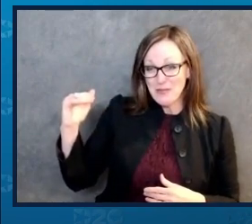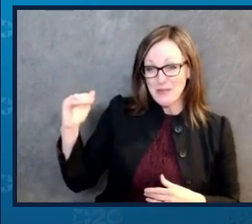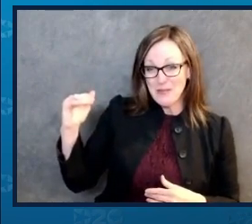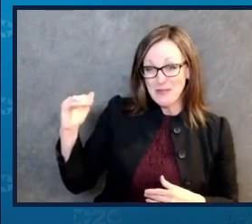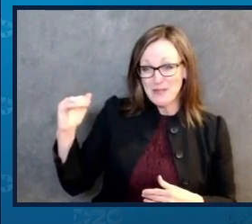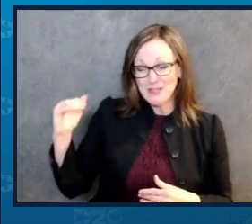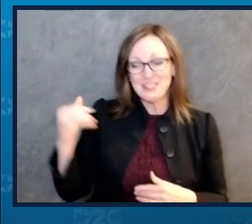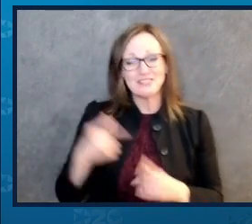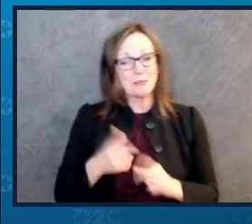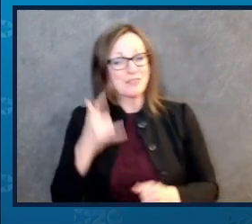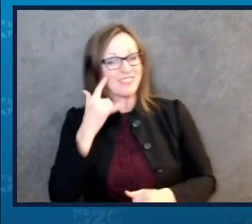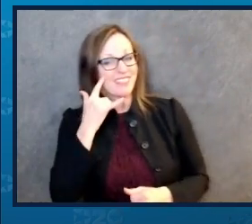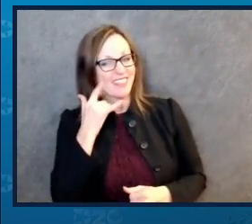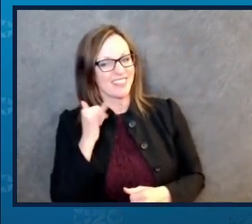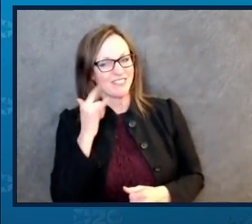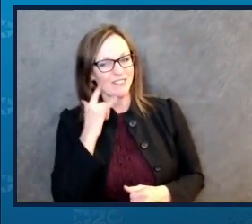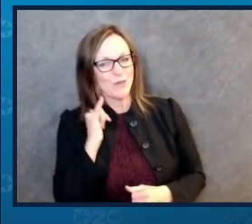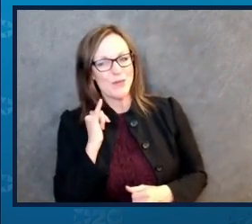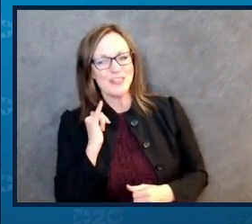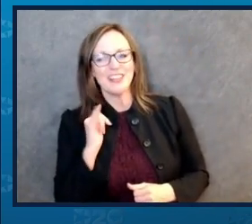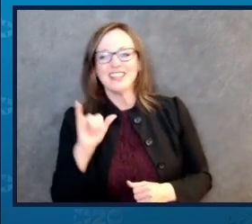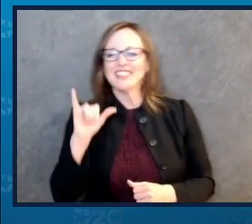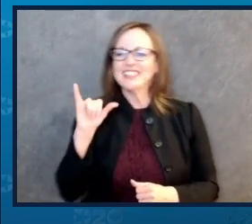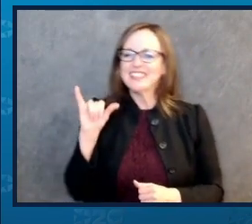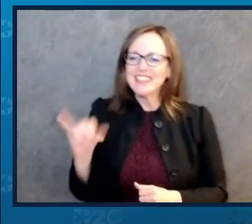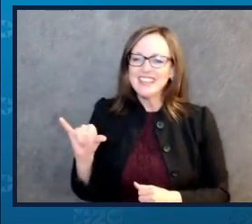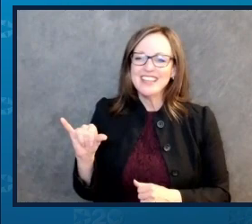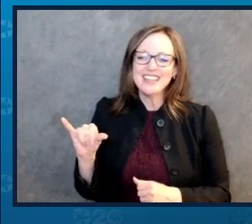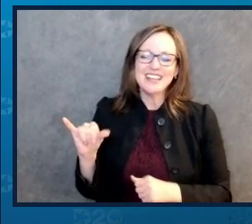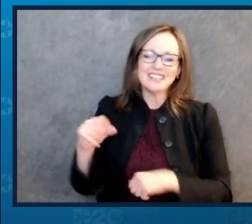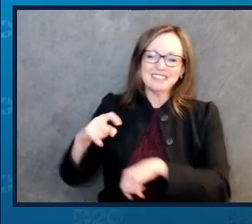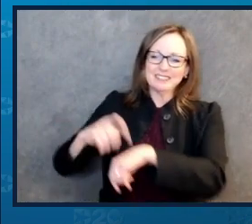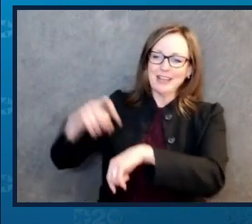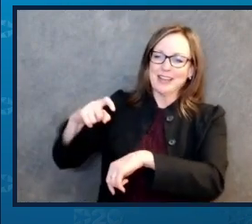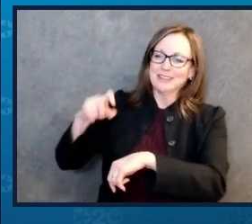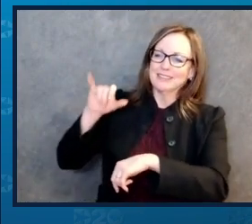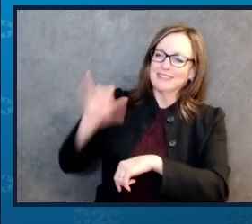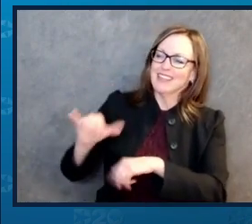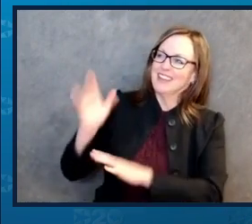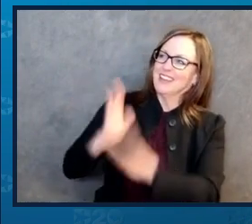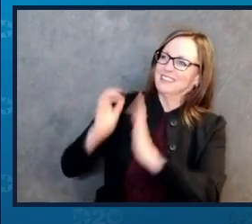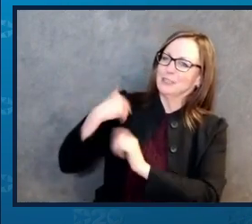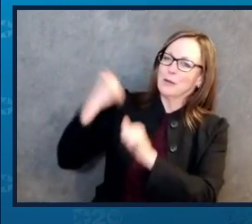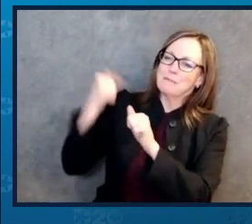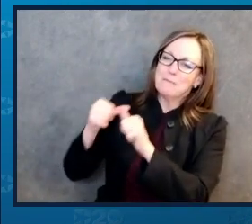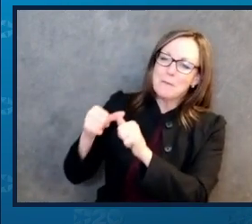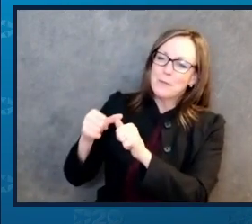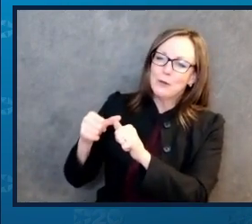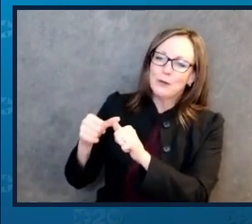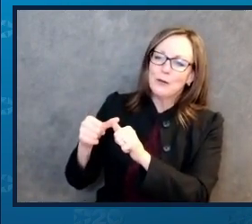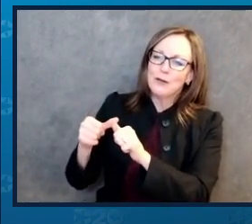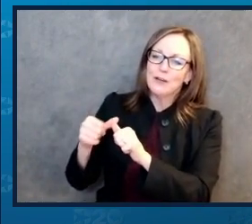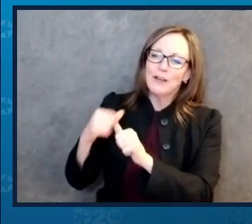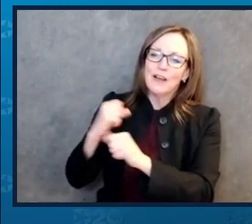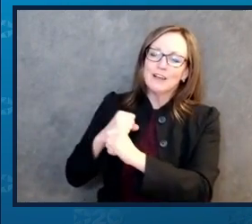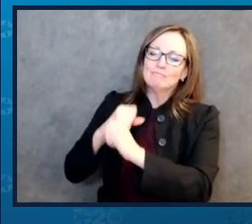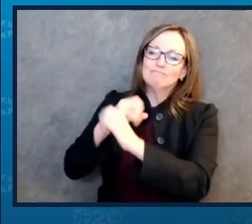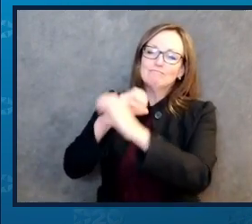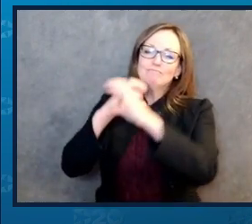HAVE NEVER IMAGINED THAT I WOULD BE STANDING BEFORE YOU NOW AND